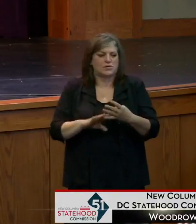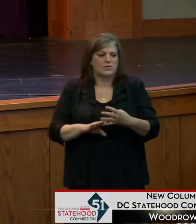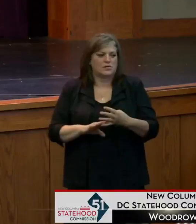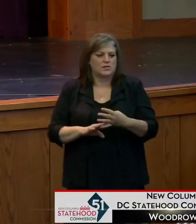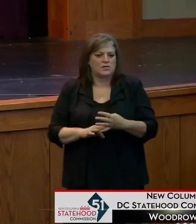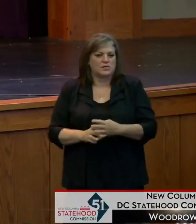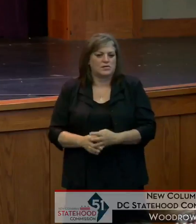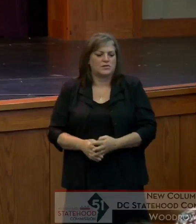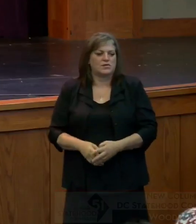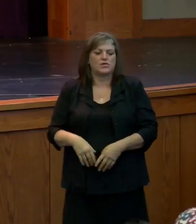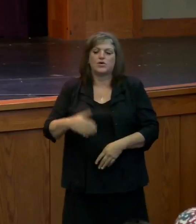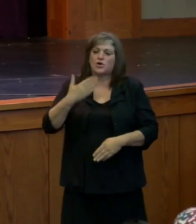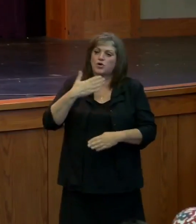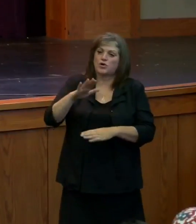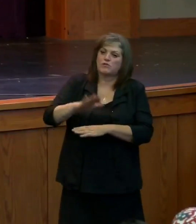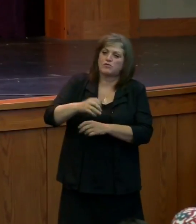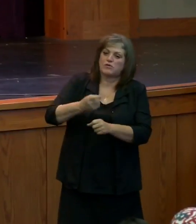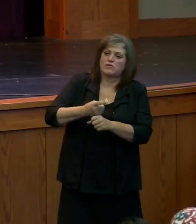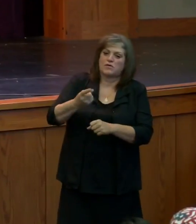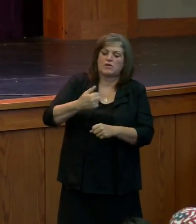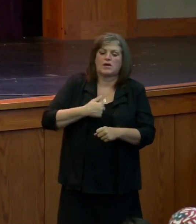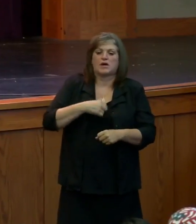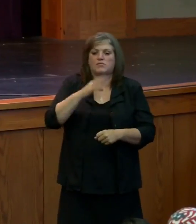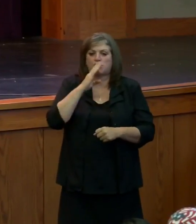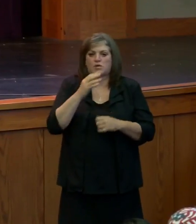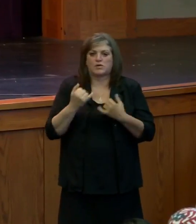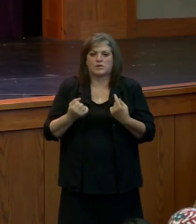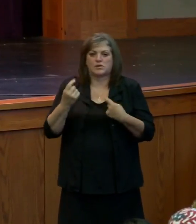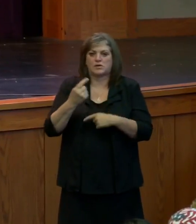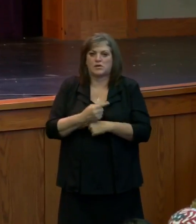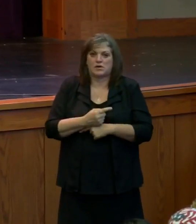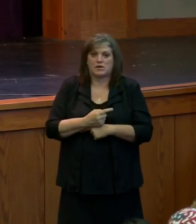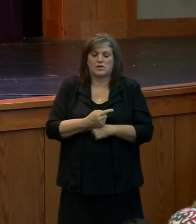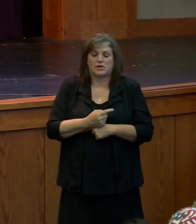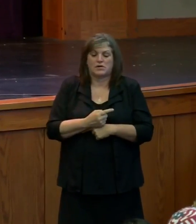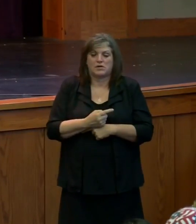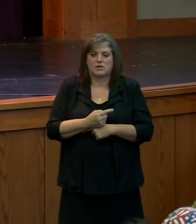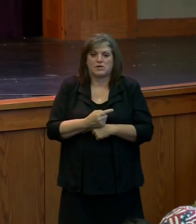GOOD AFTERNOON, EVERYONE. I AM SPEAKING TODAY WEARING TWO HATS.